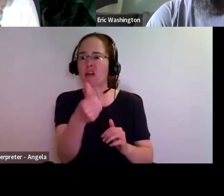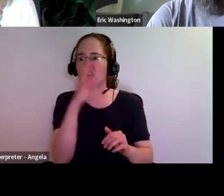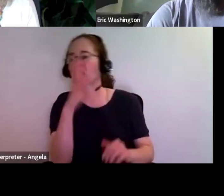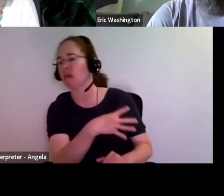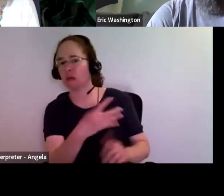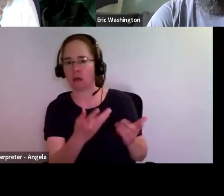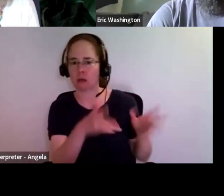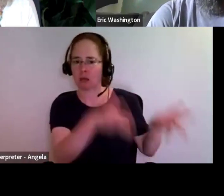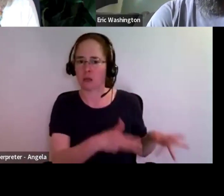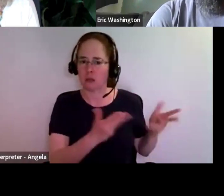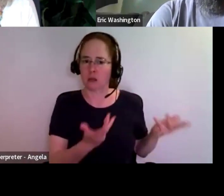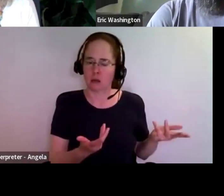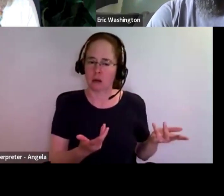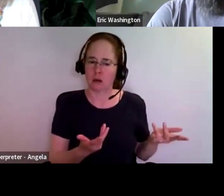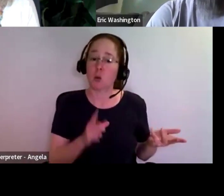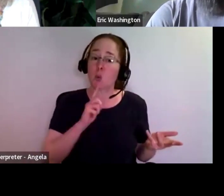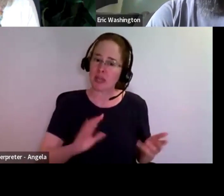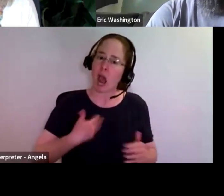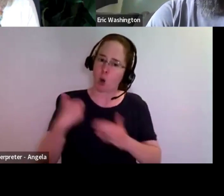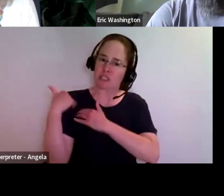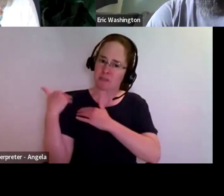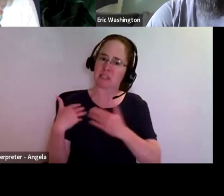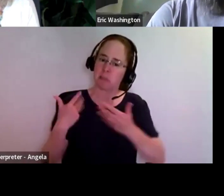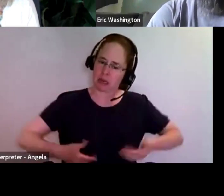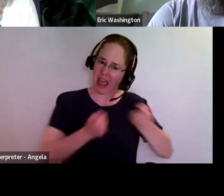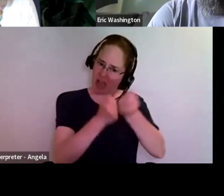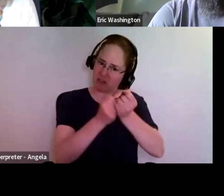our responsibility, you know, as advocates, to advocate for